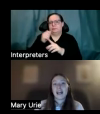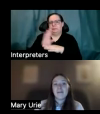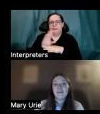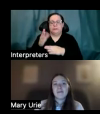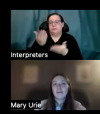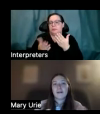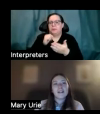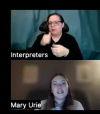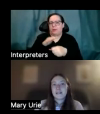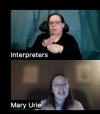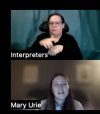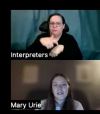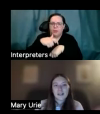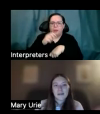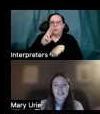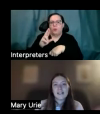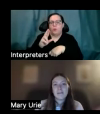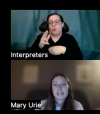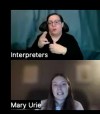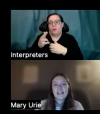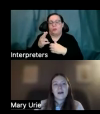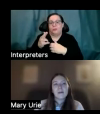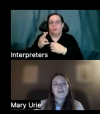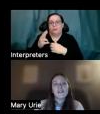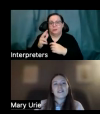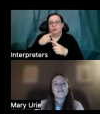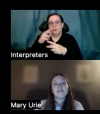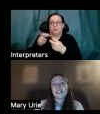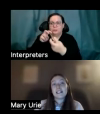time for a 10 to 30 minute meeting. But you can just find